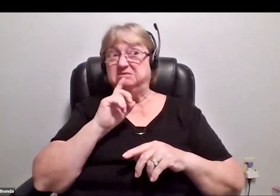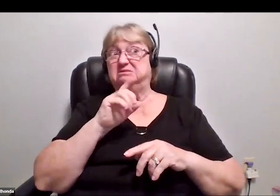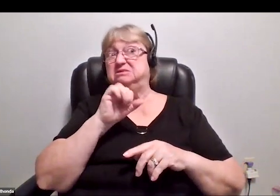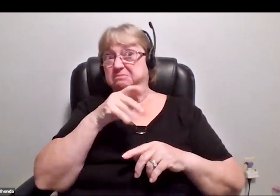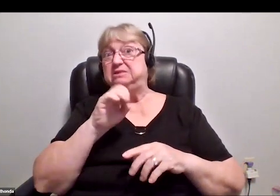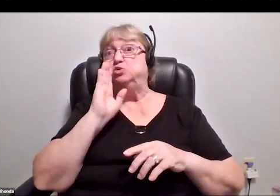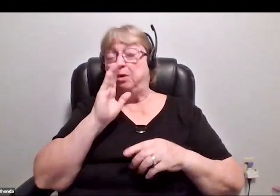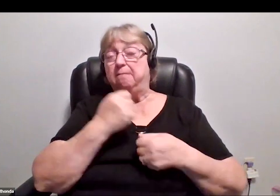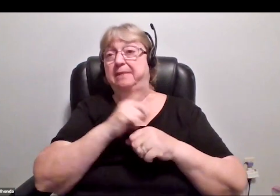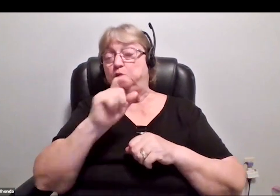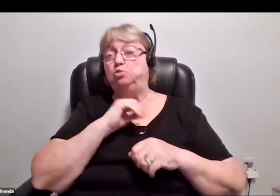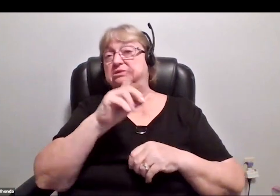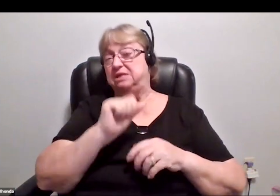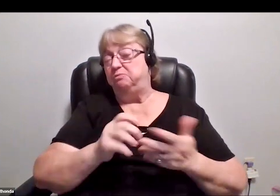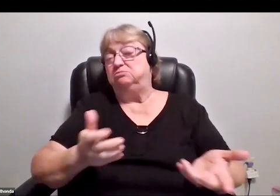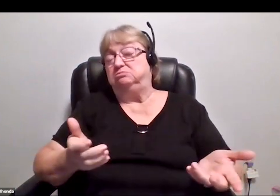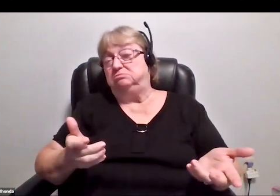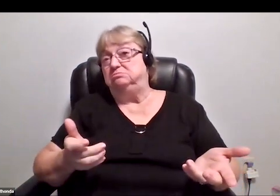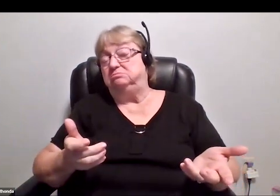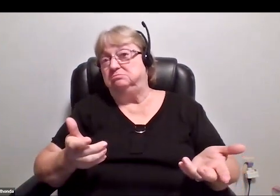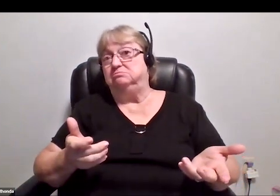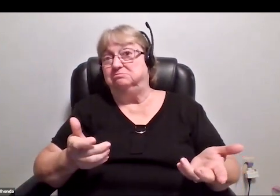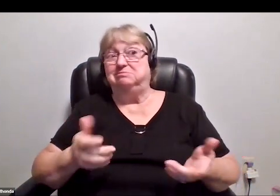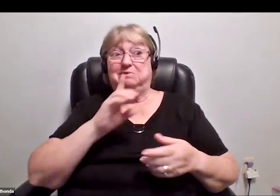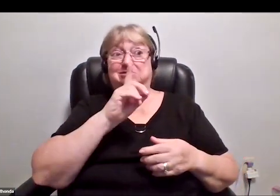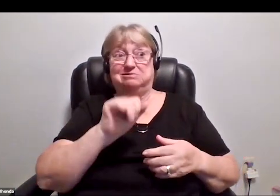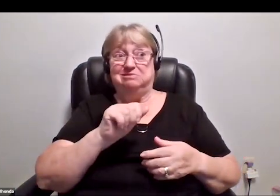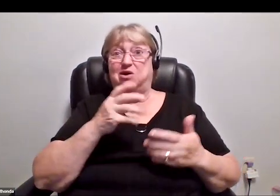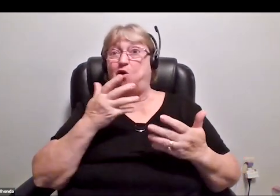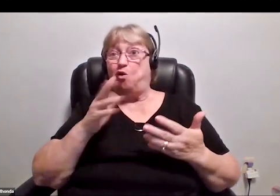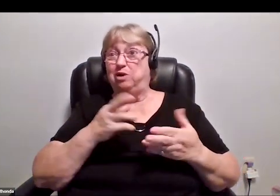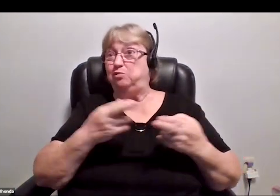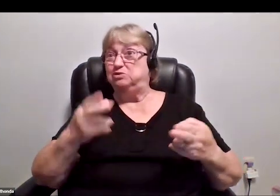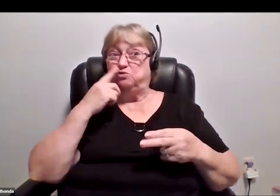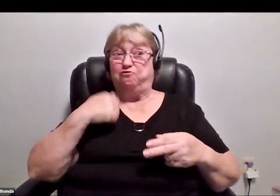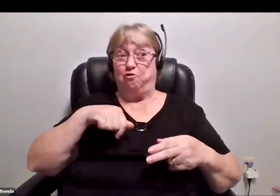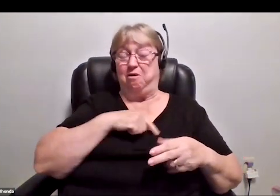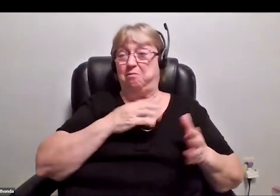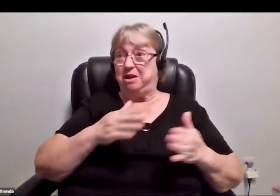Disability is already a resource in our planning. In fact, we're all disabled in space because it's not